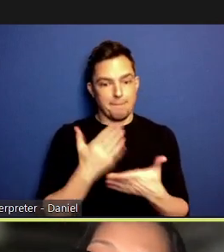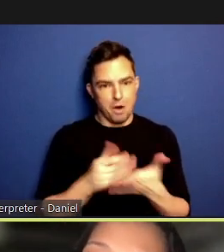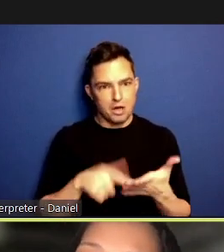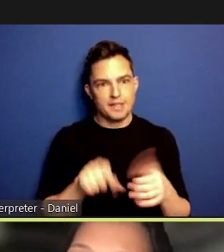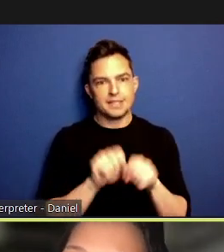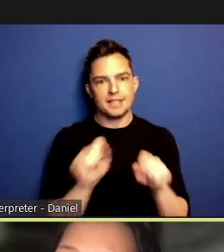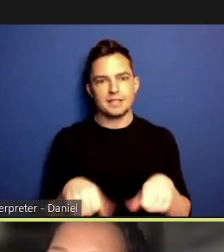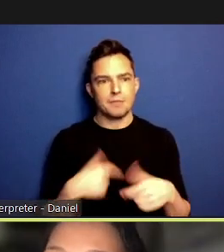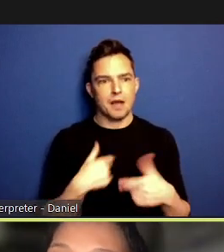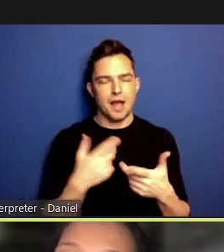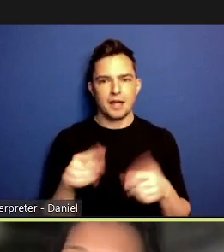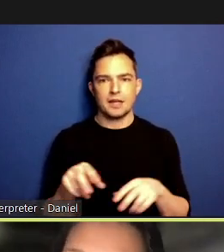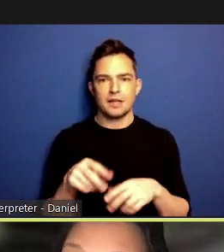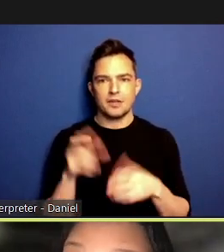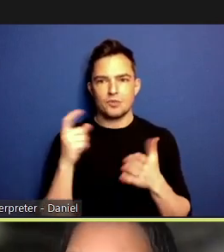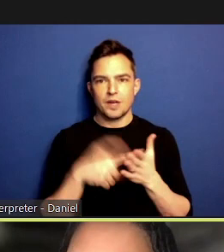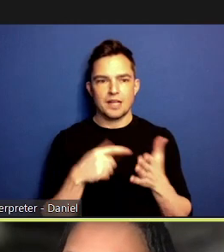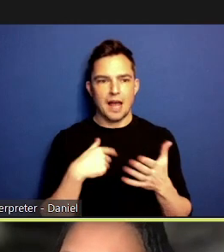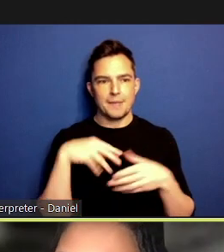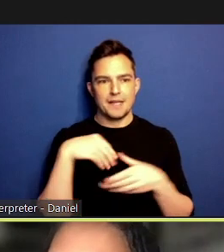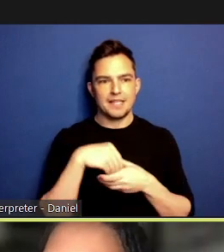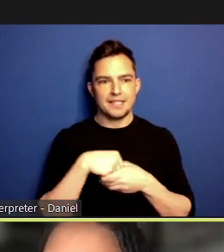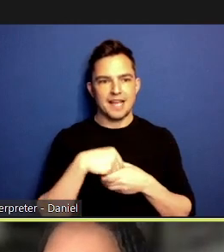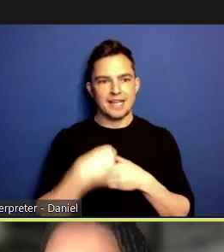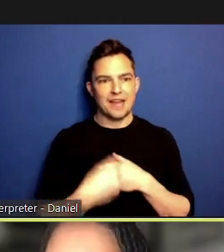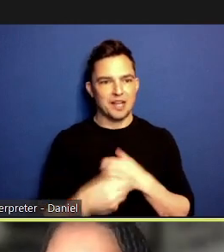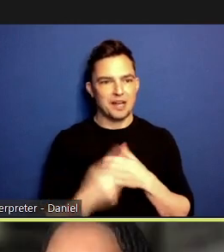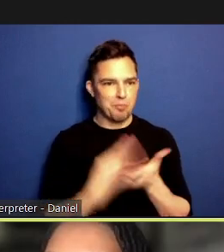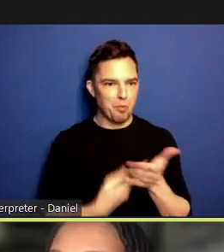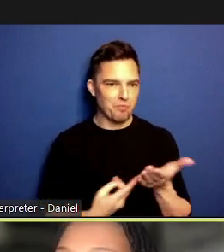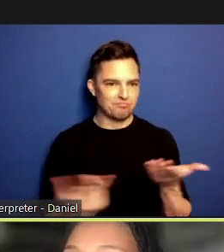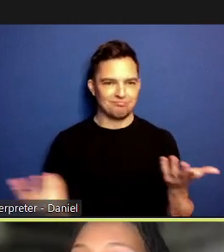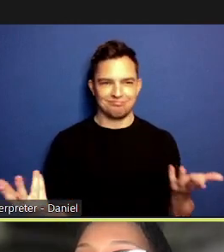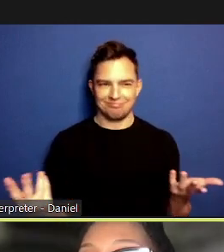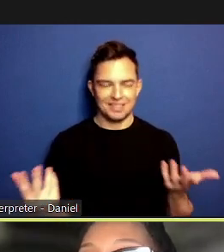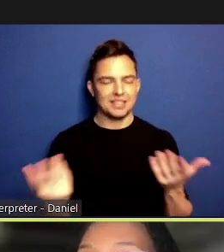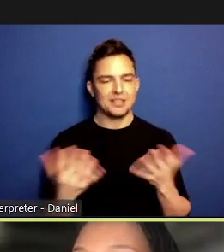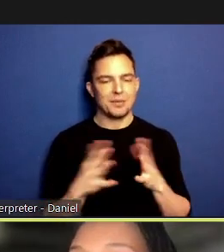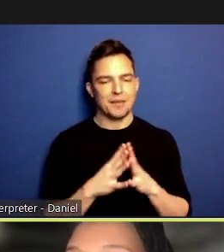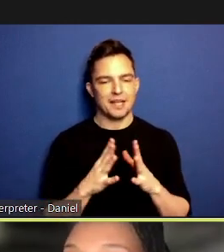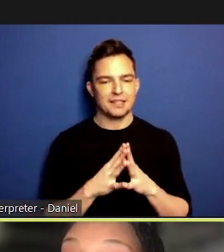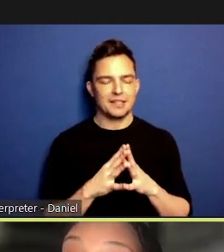between that and I'm an insider-outsider, right? So, you know, as a black queer woman